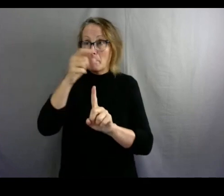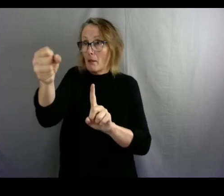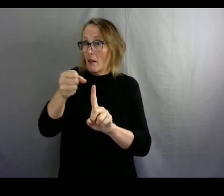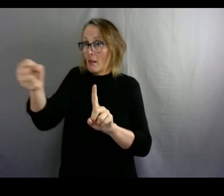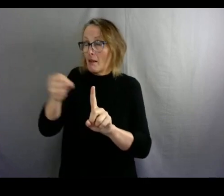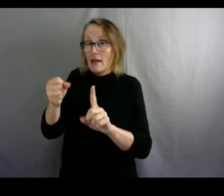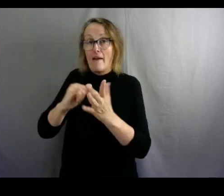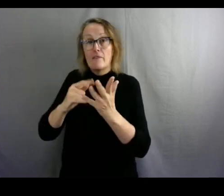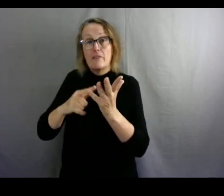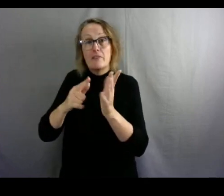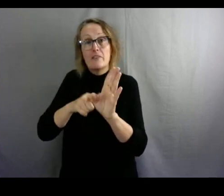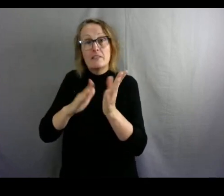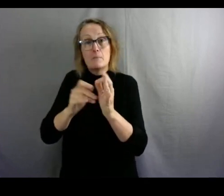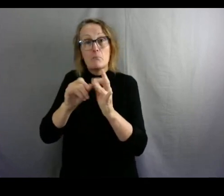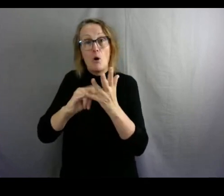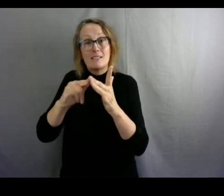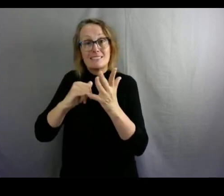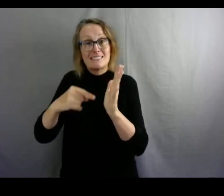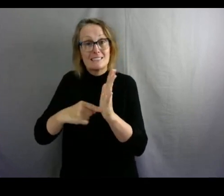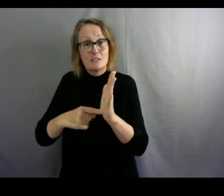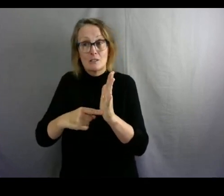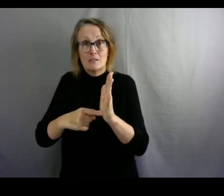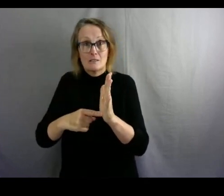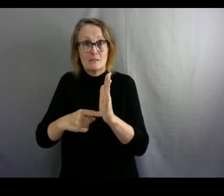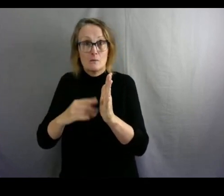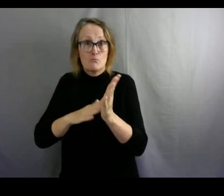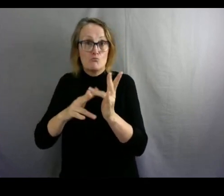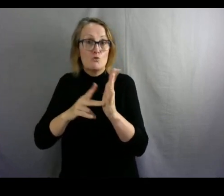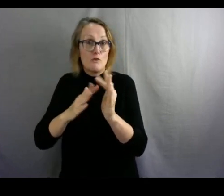which appeared at that moment.